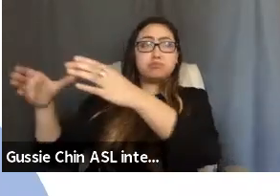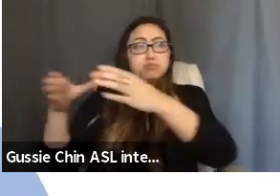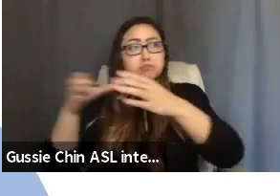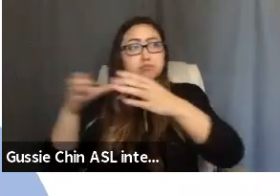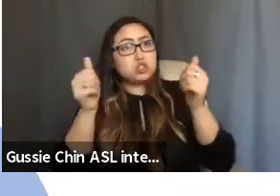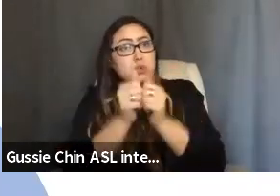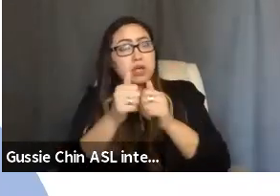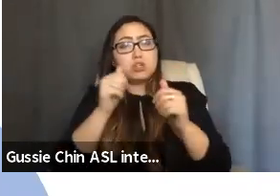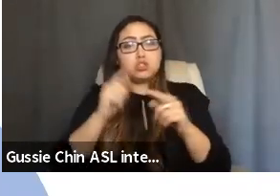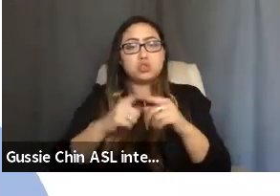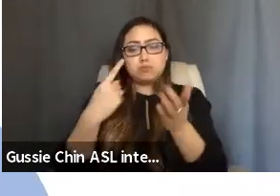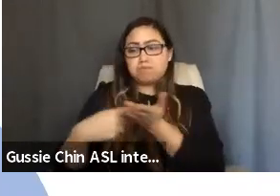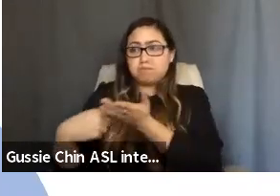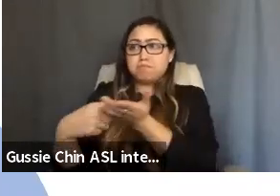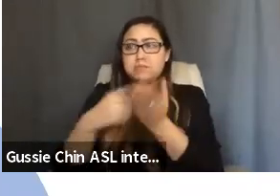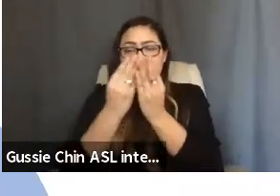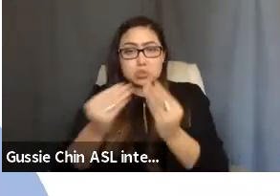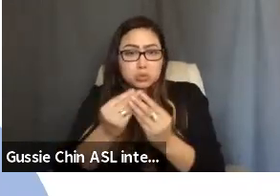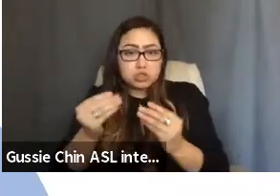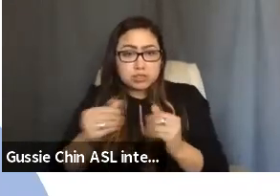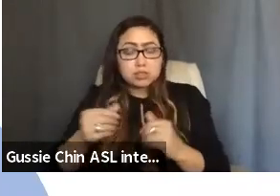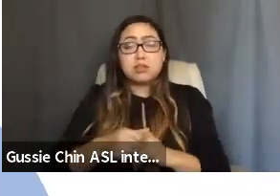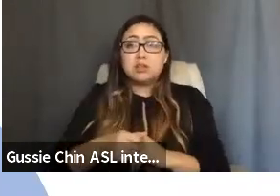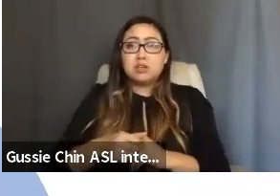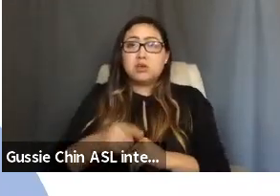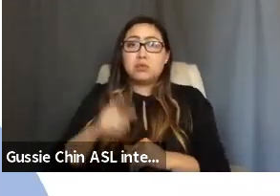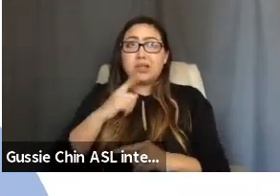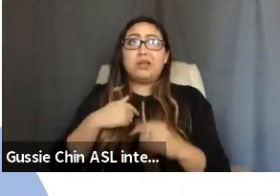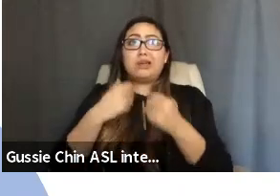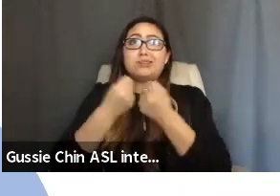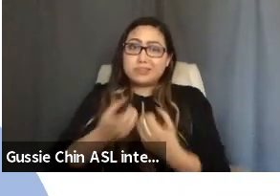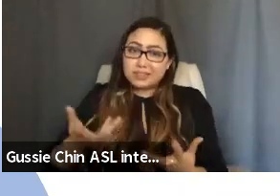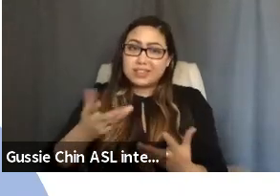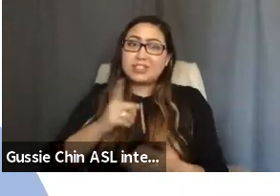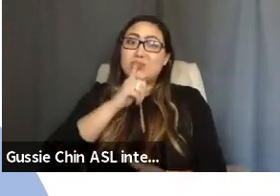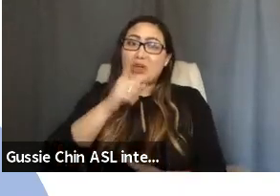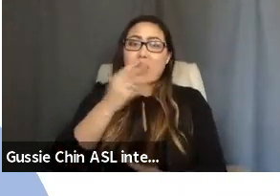but the burnout is real, and there is a great need for additional support.